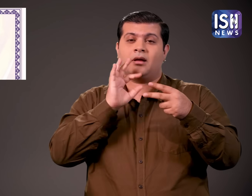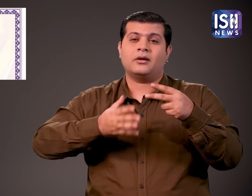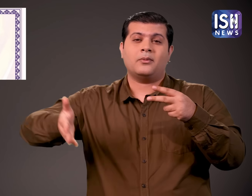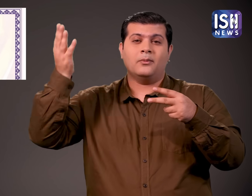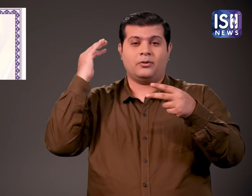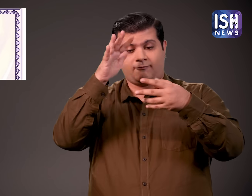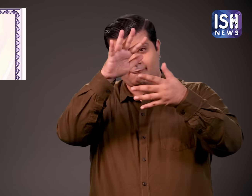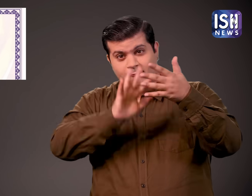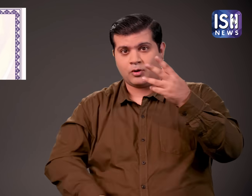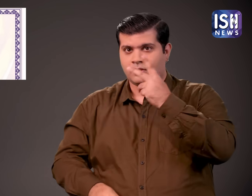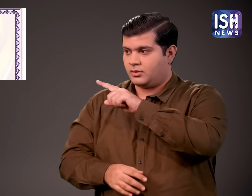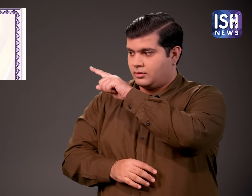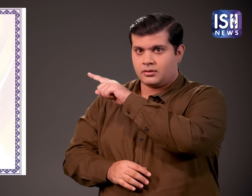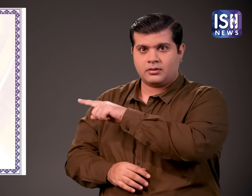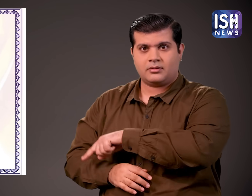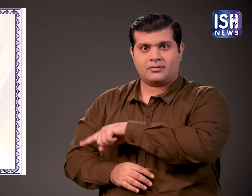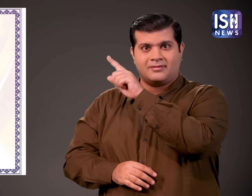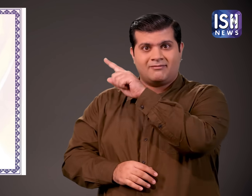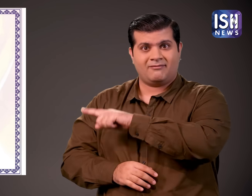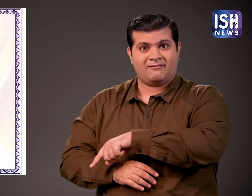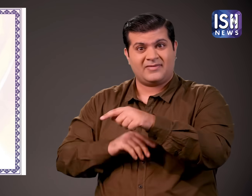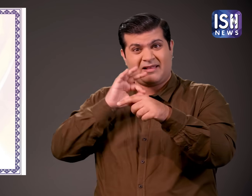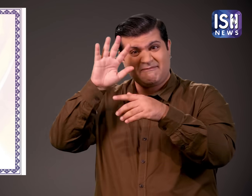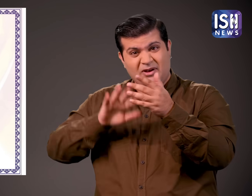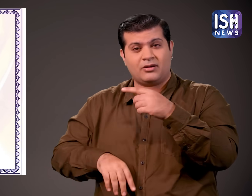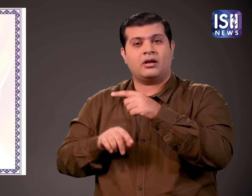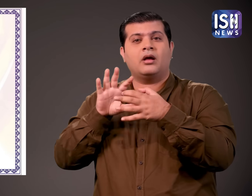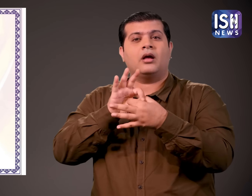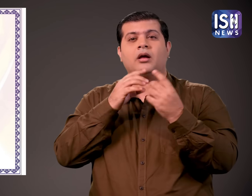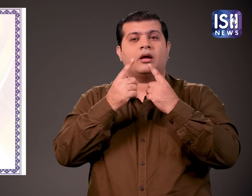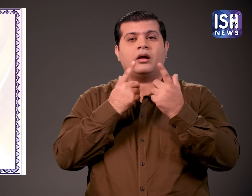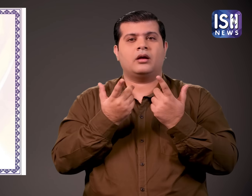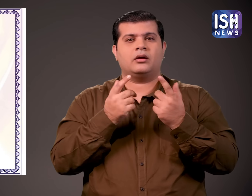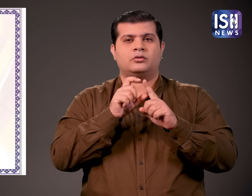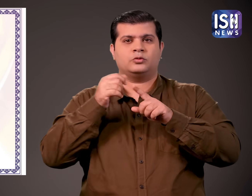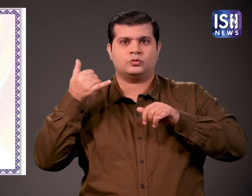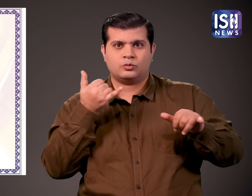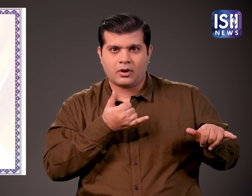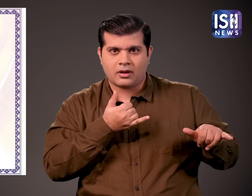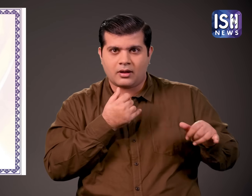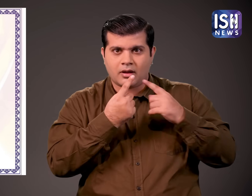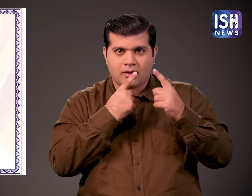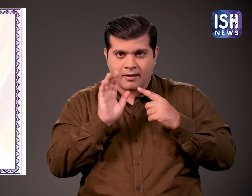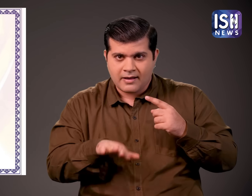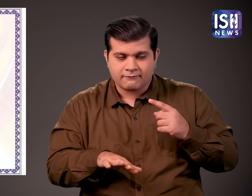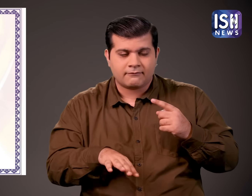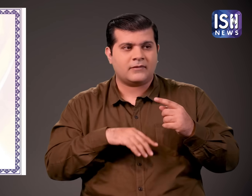The full song, however, mentions Goddess Durga,